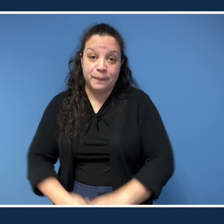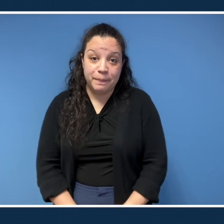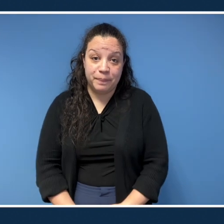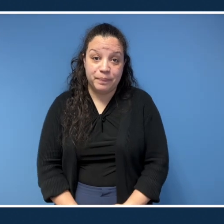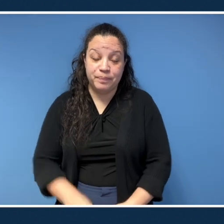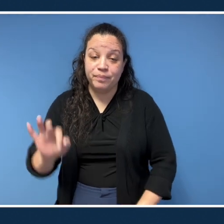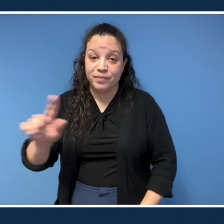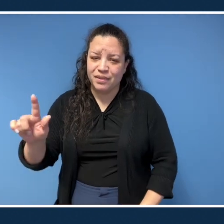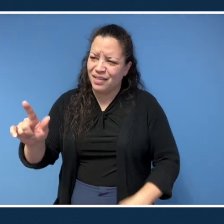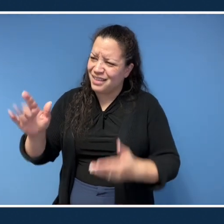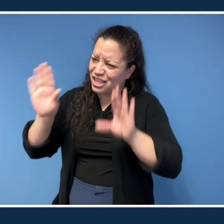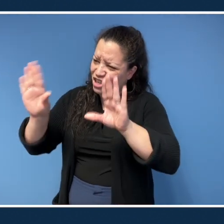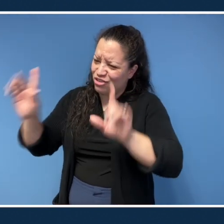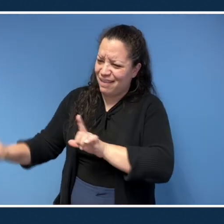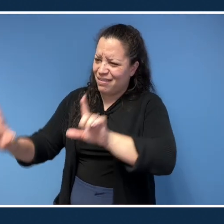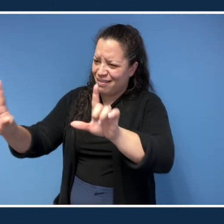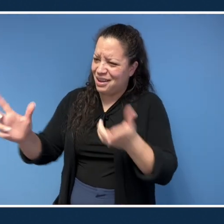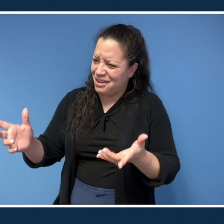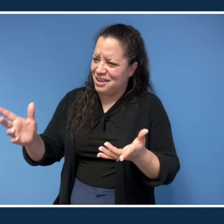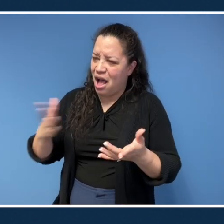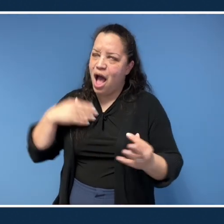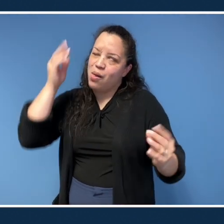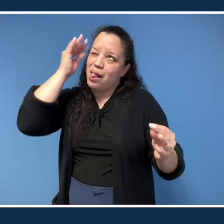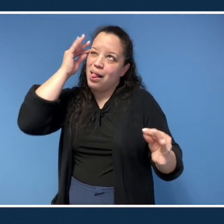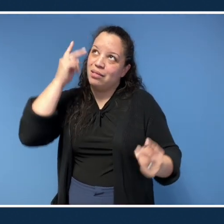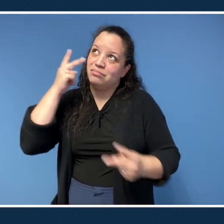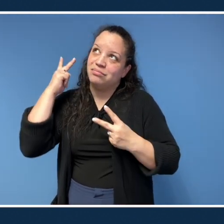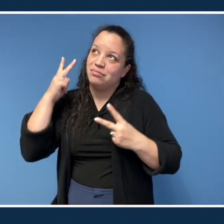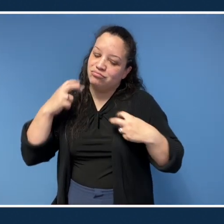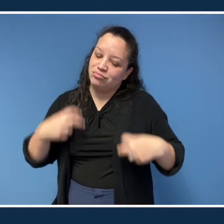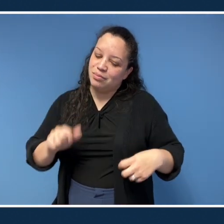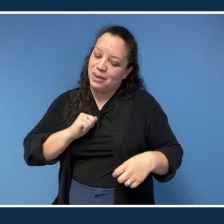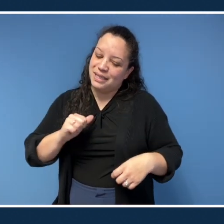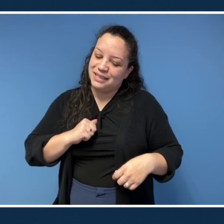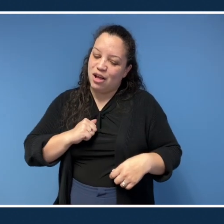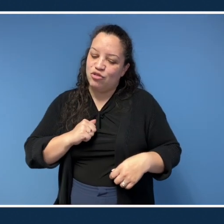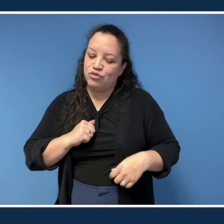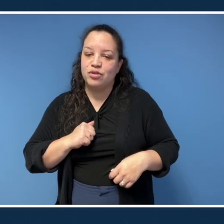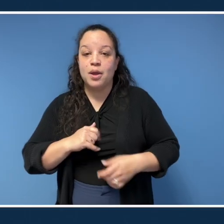That's a great framing, Shawn. I'm going to do my own reflecting on that myself. Privilege, pressure is privilege. That is really,